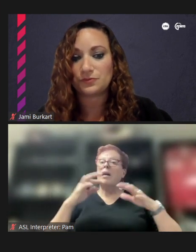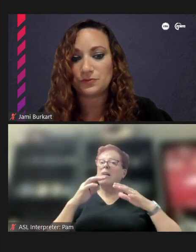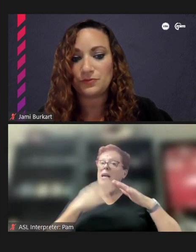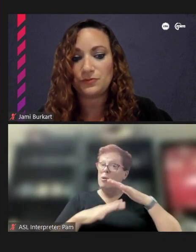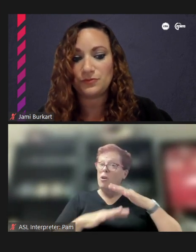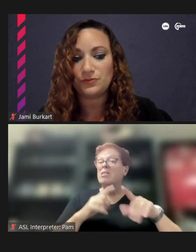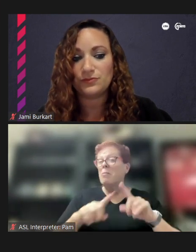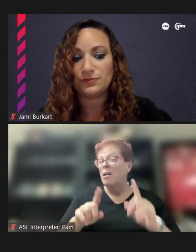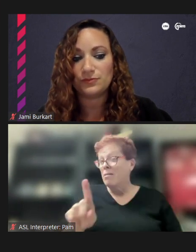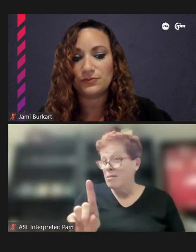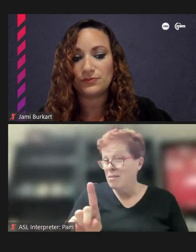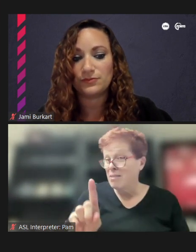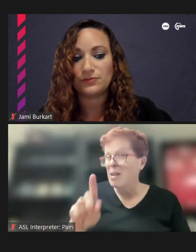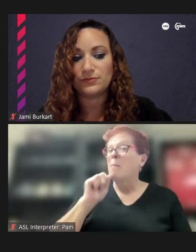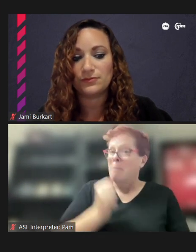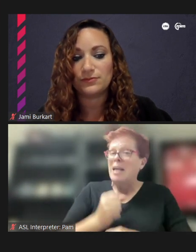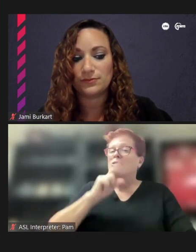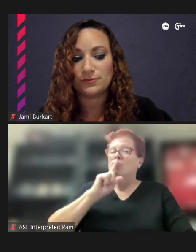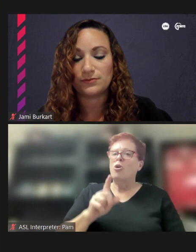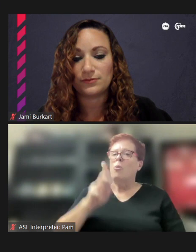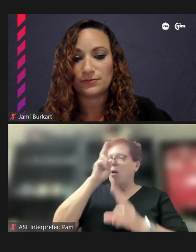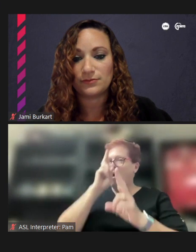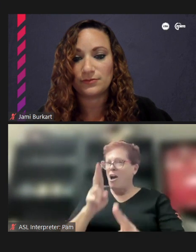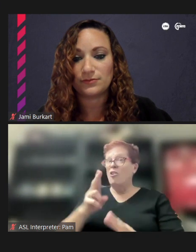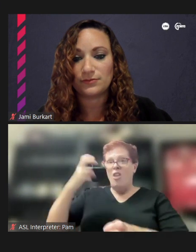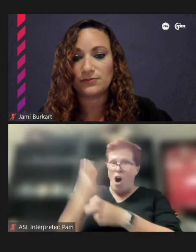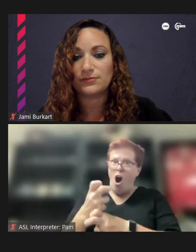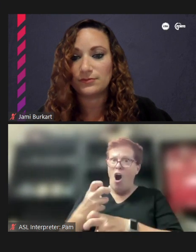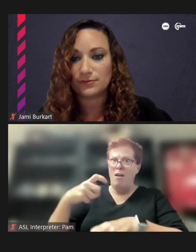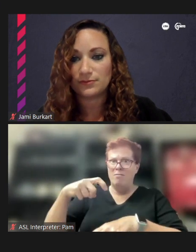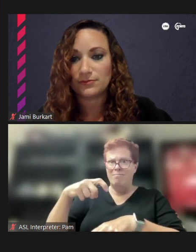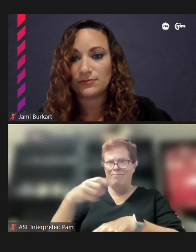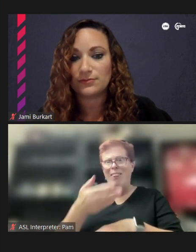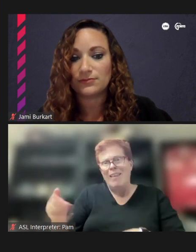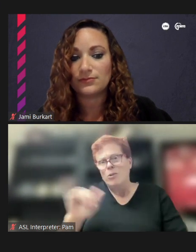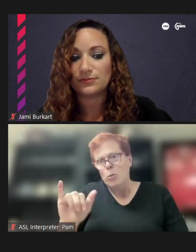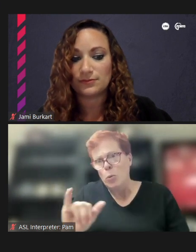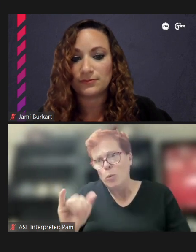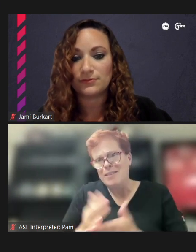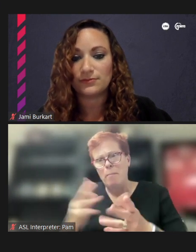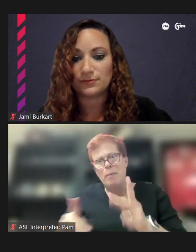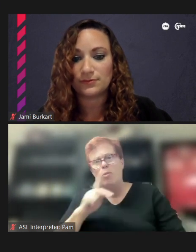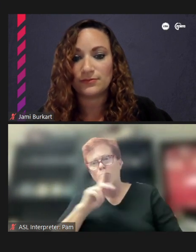to make sure that we honor the hardships that people who have come through Uptown faced